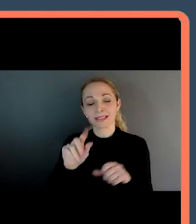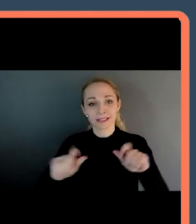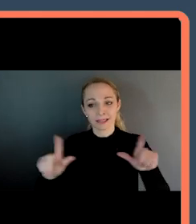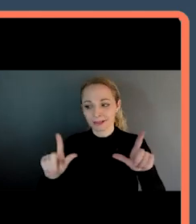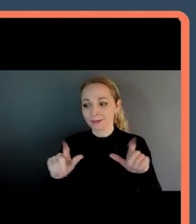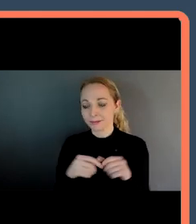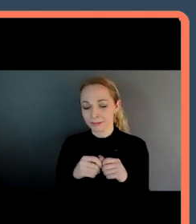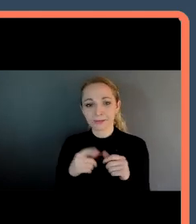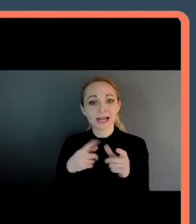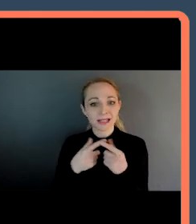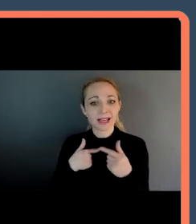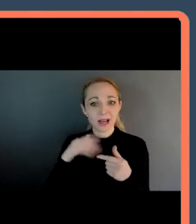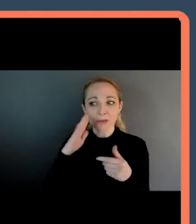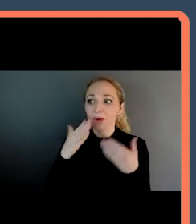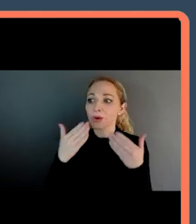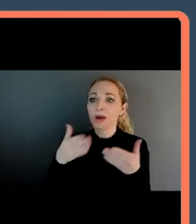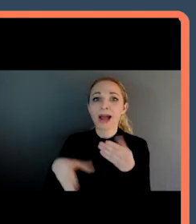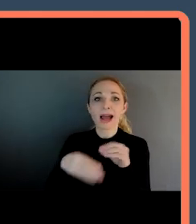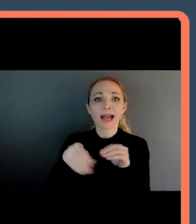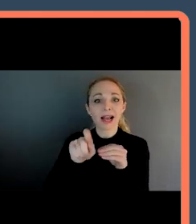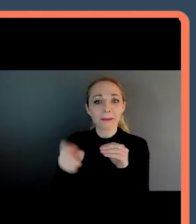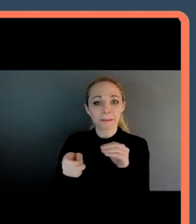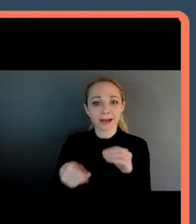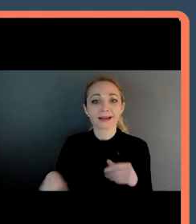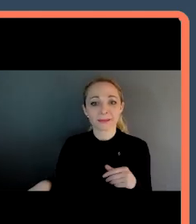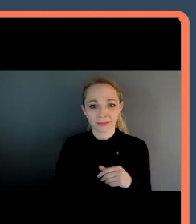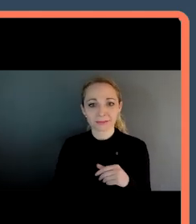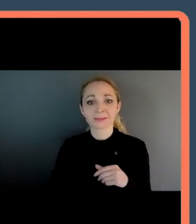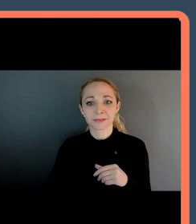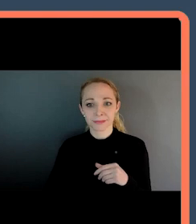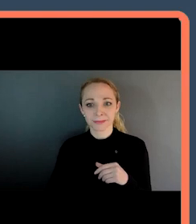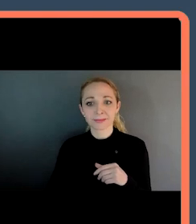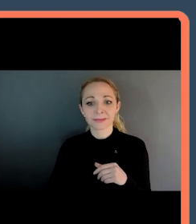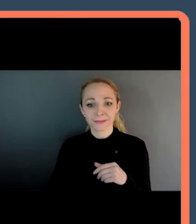THAT FIELD AND THEN ADD A COMMA.